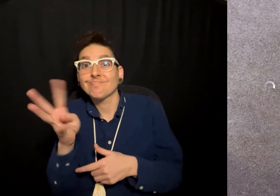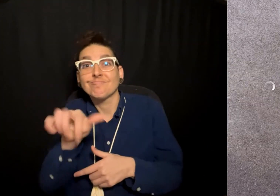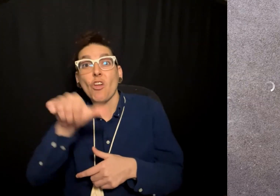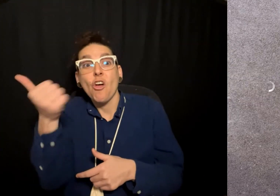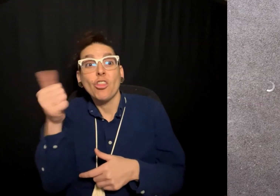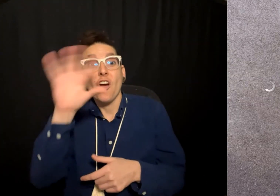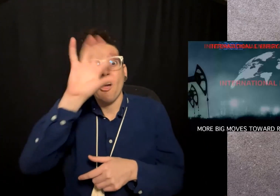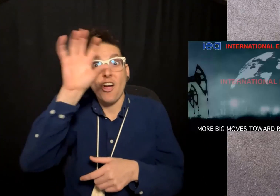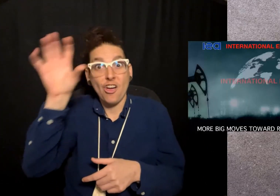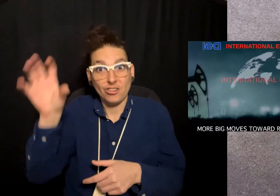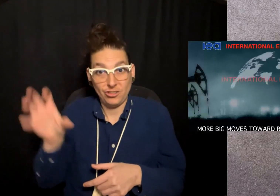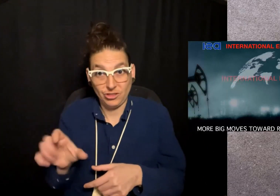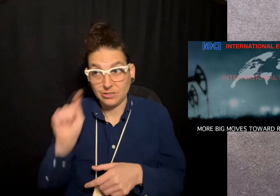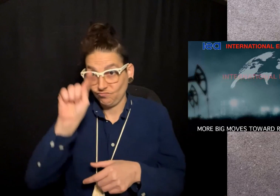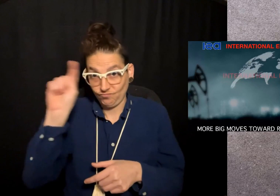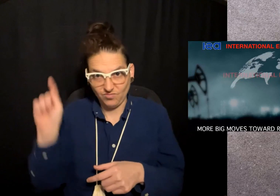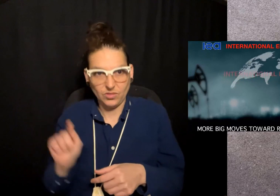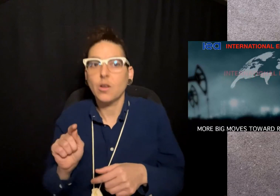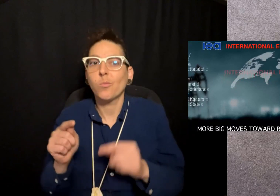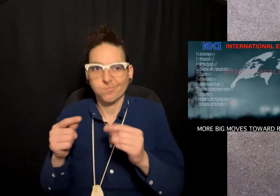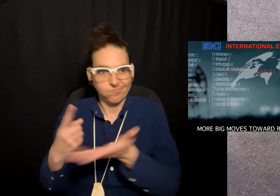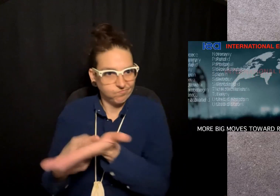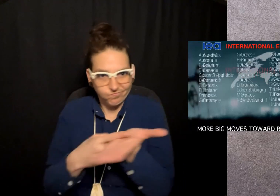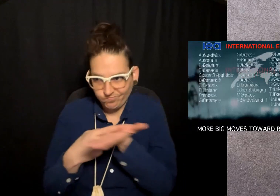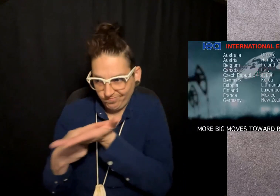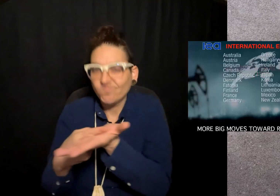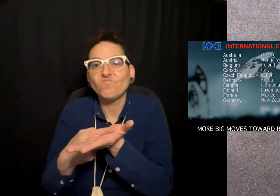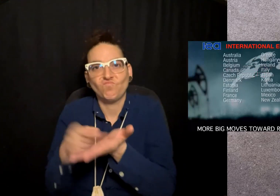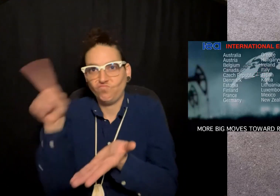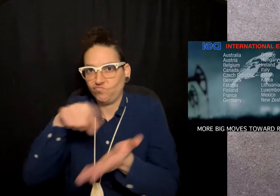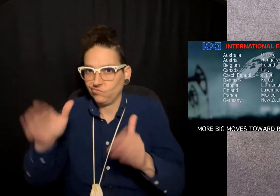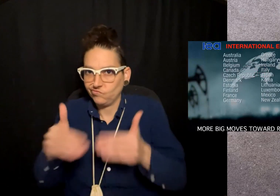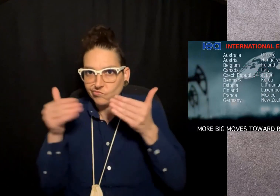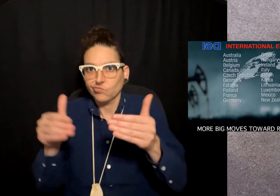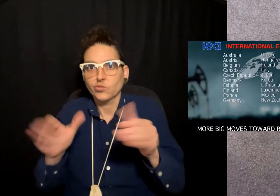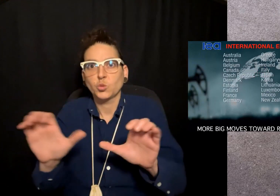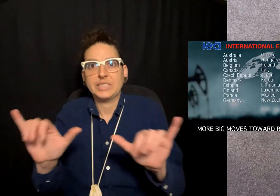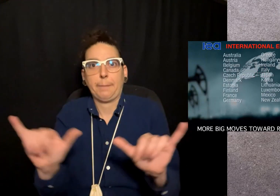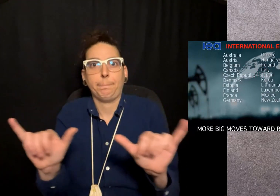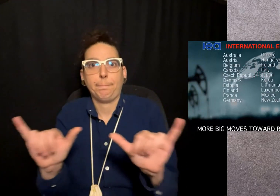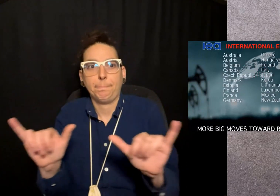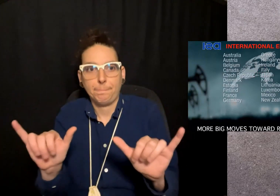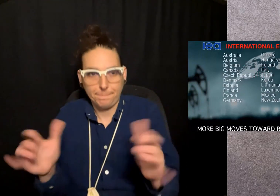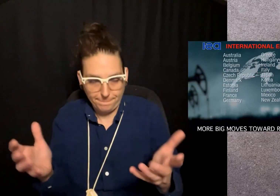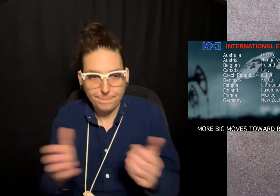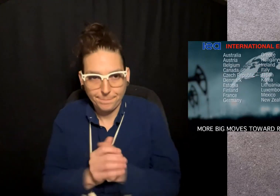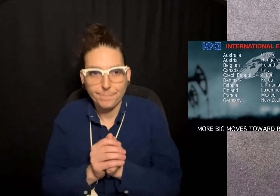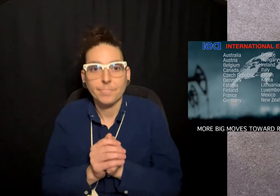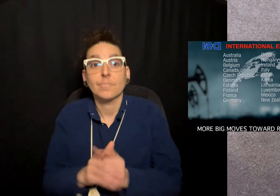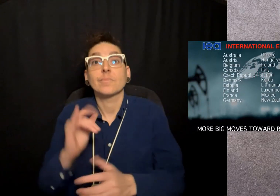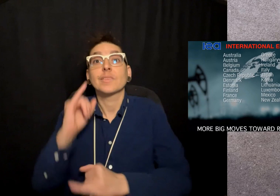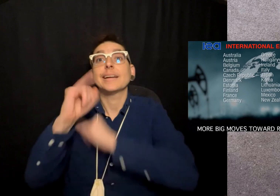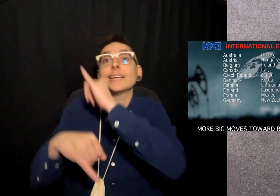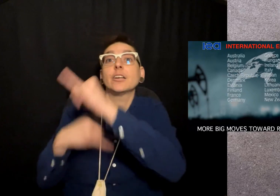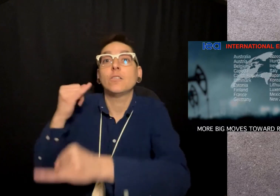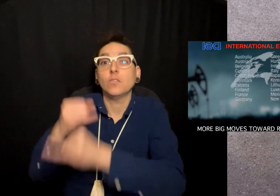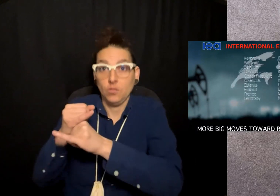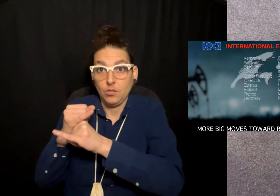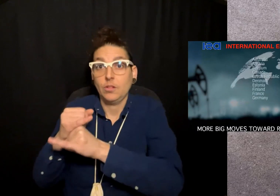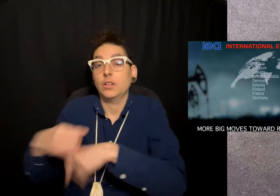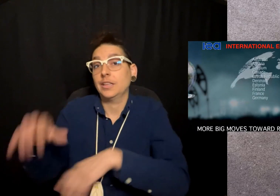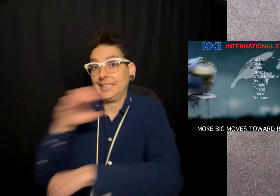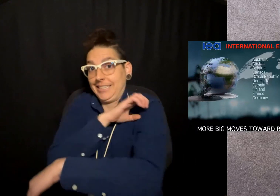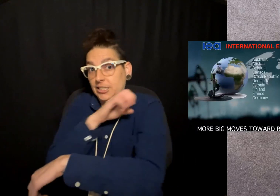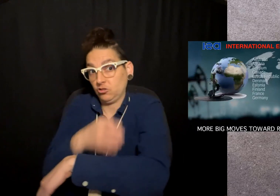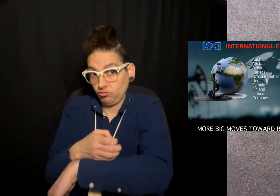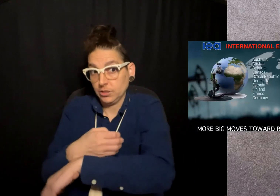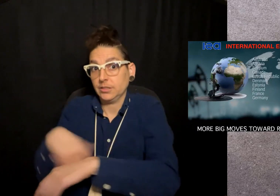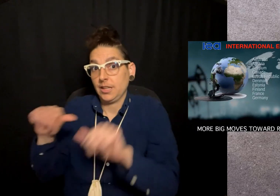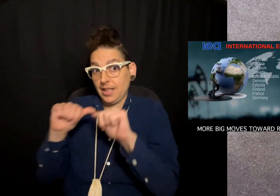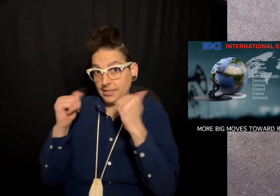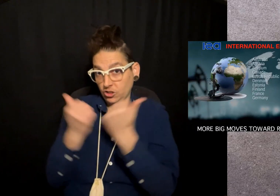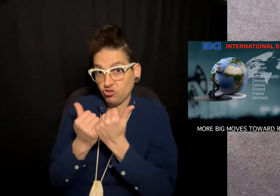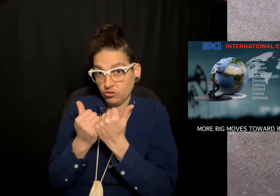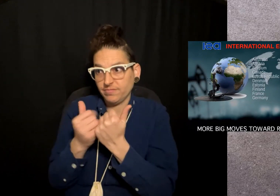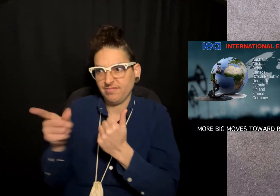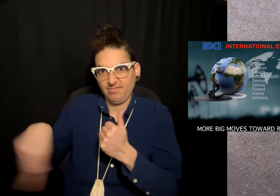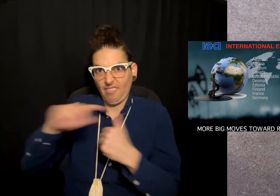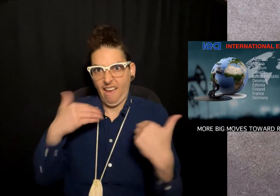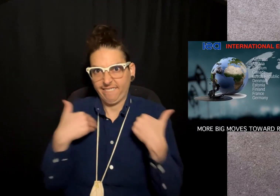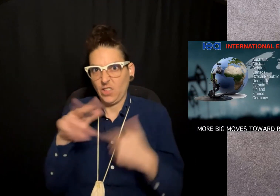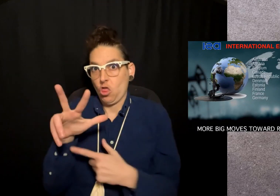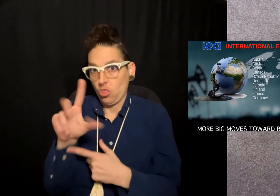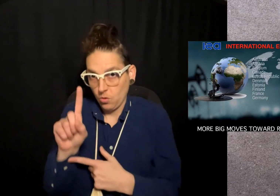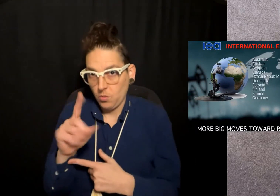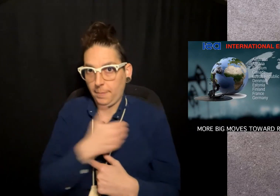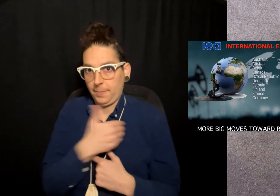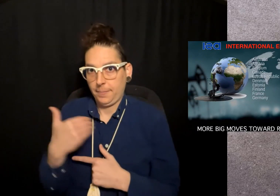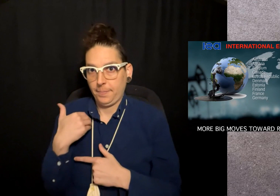now dozens of other countries are talking about doing that too the international energy